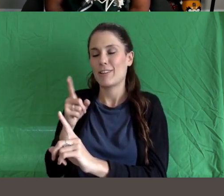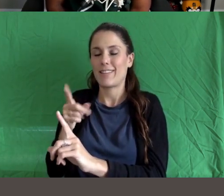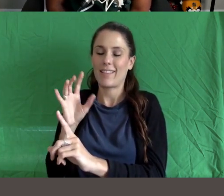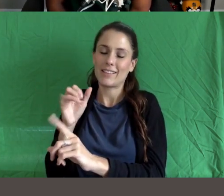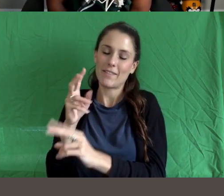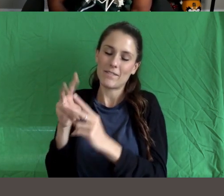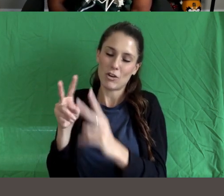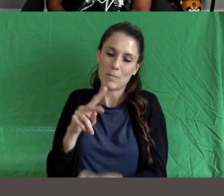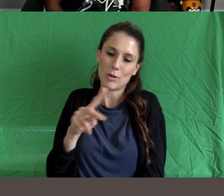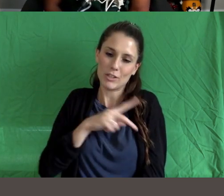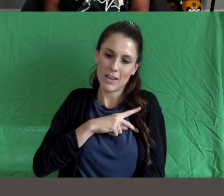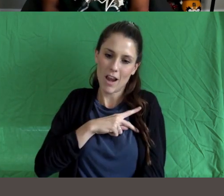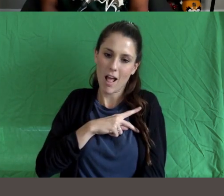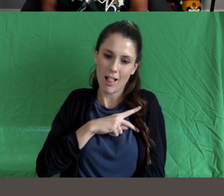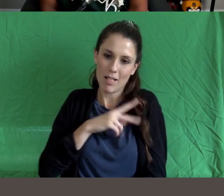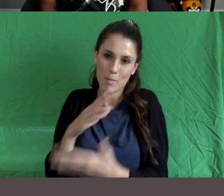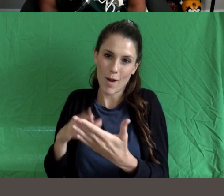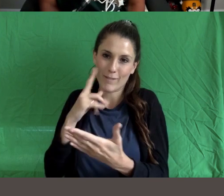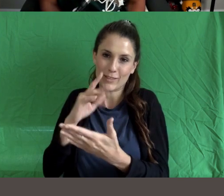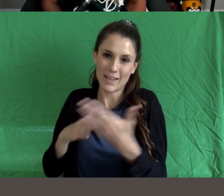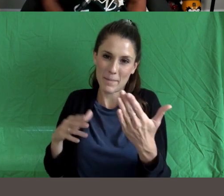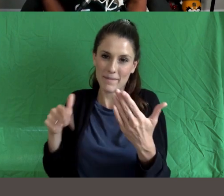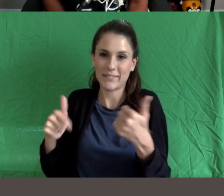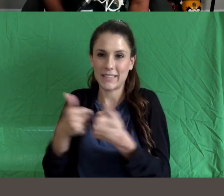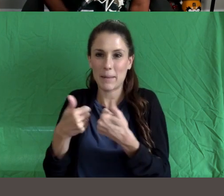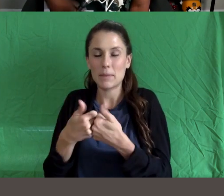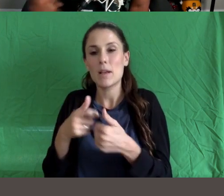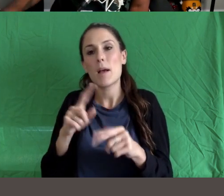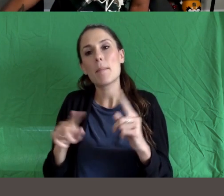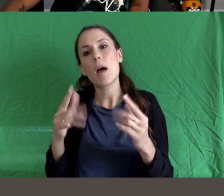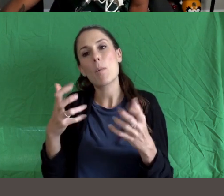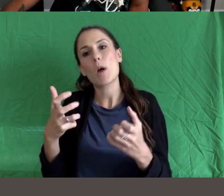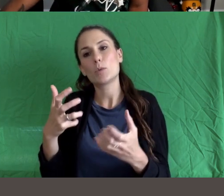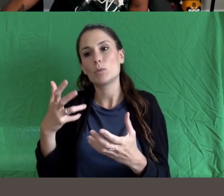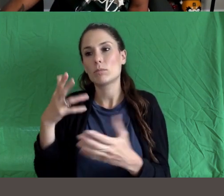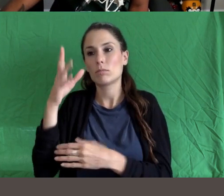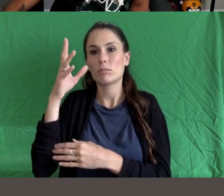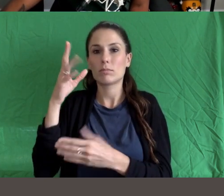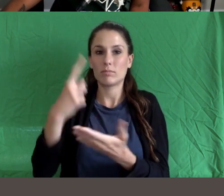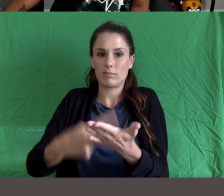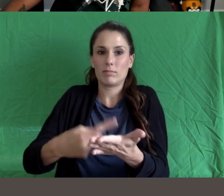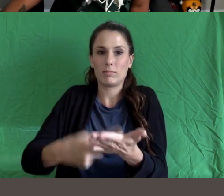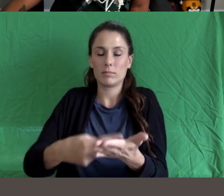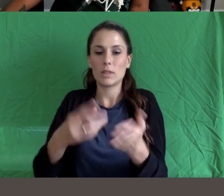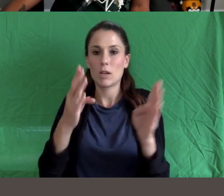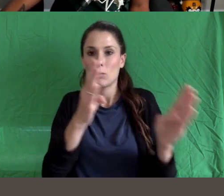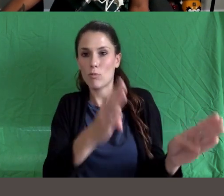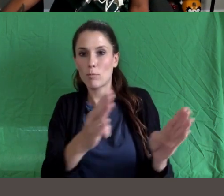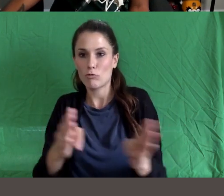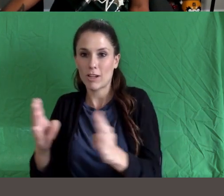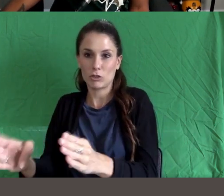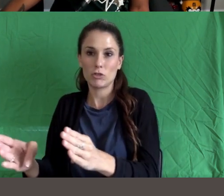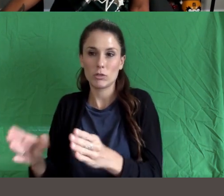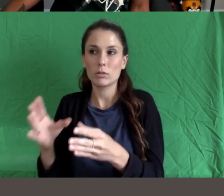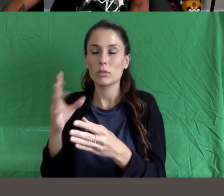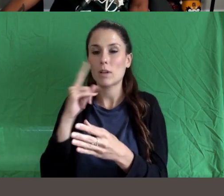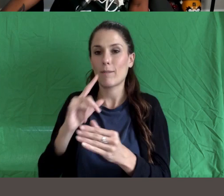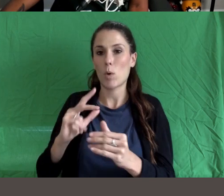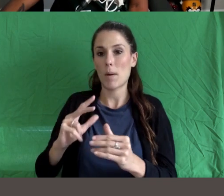personal touch to some of these games, but I do want to talk about preparation in terms of building.